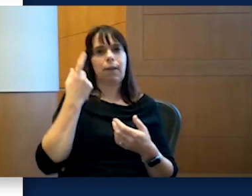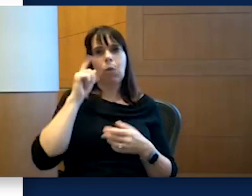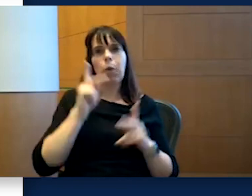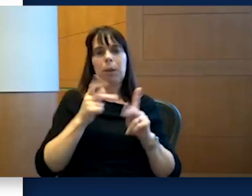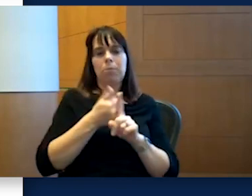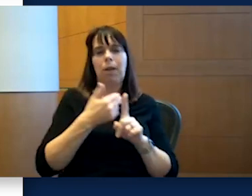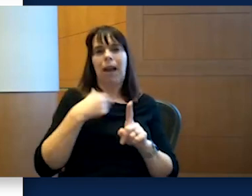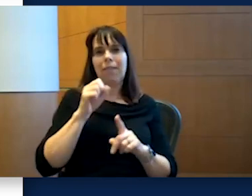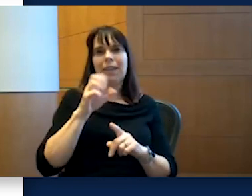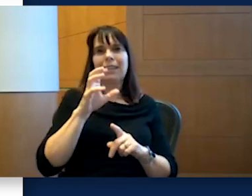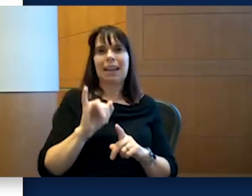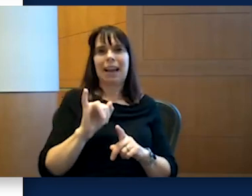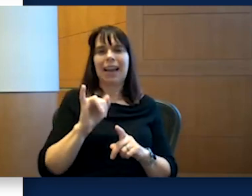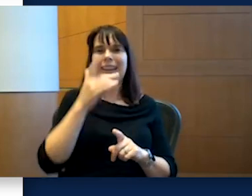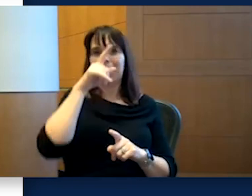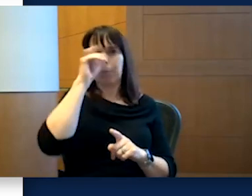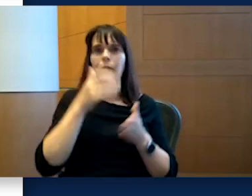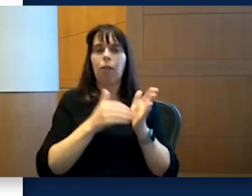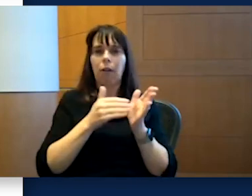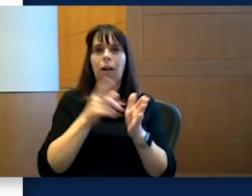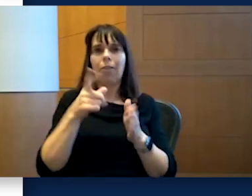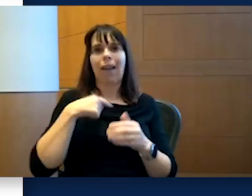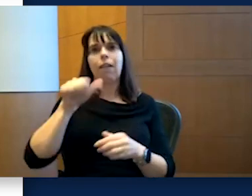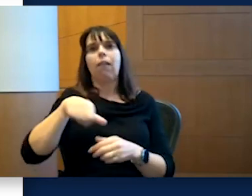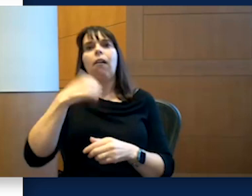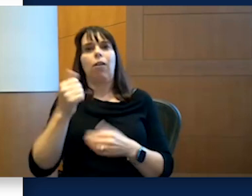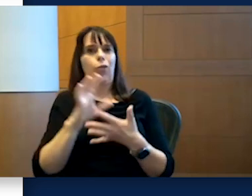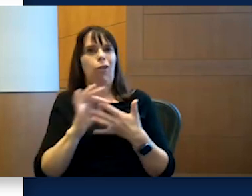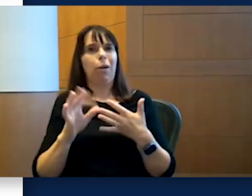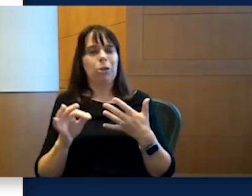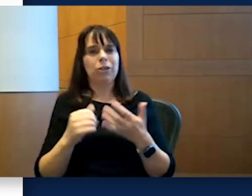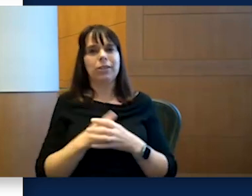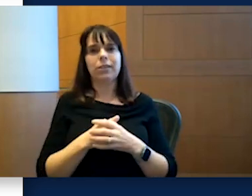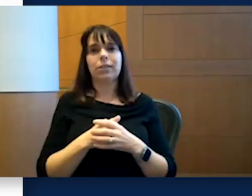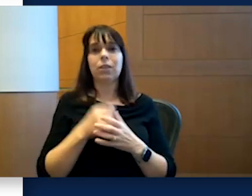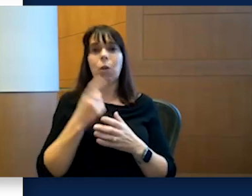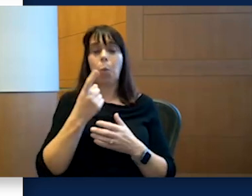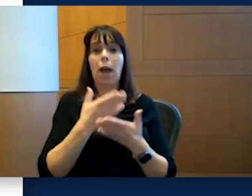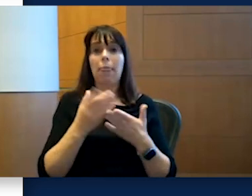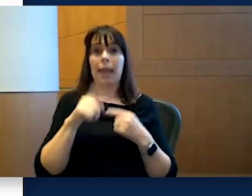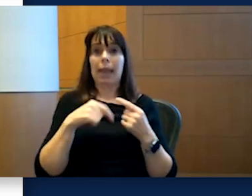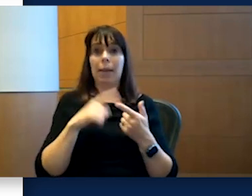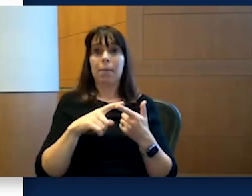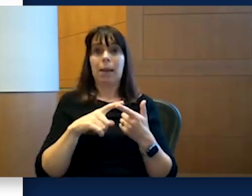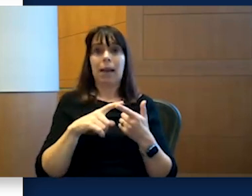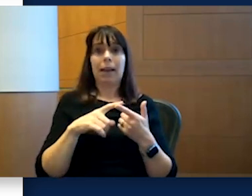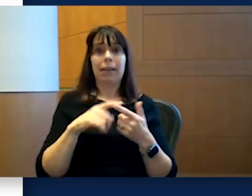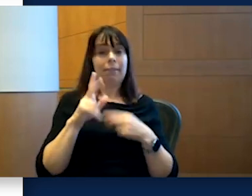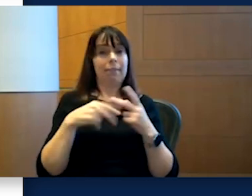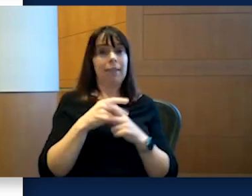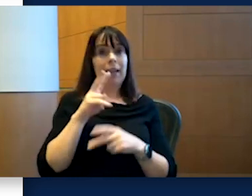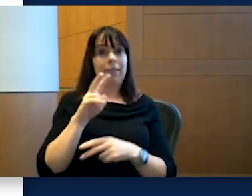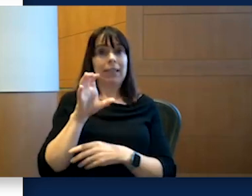For myself, my lab has chosen this set of applications, but it's probably not the best for people with spinal cord injury because they will often have other options. One of the things about the kind of BCI that I'm using is, that if I can get someone typing at ten selections a minute, I think they are racing. They're like setting speed records for